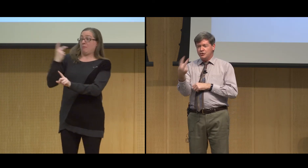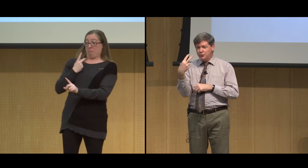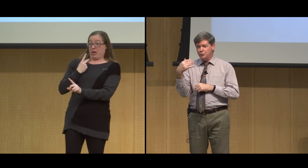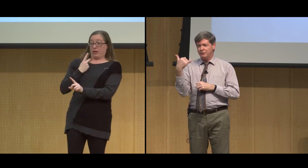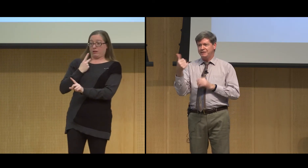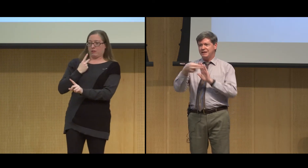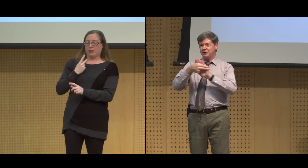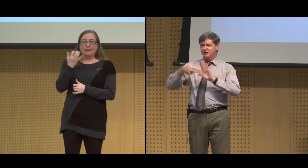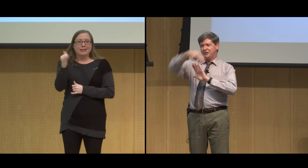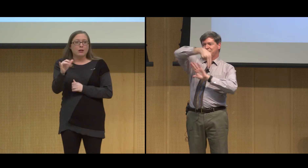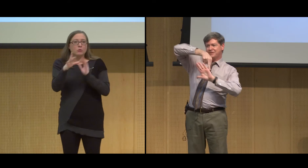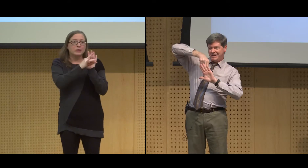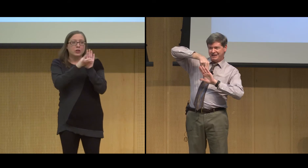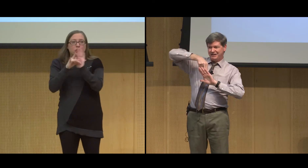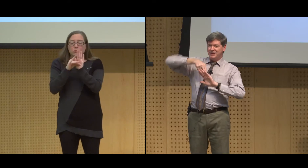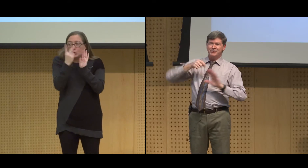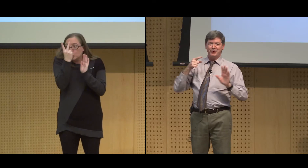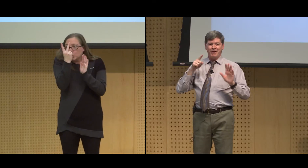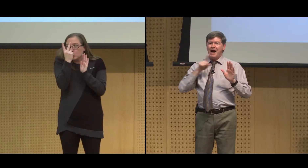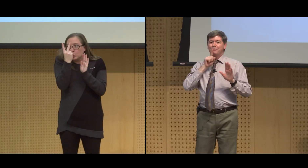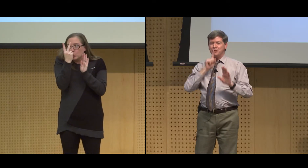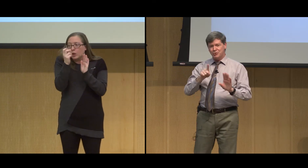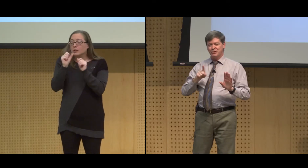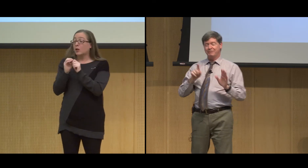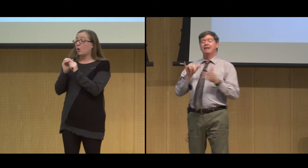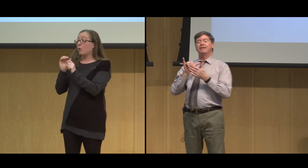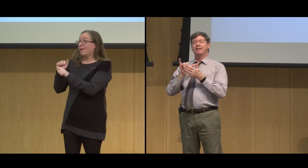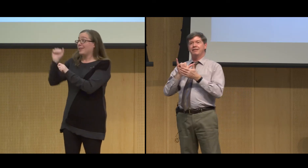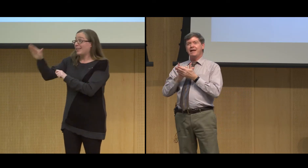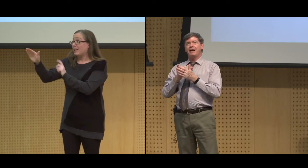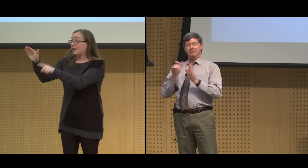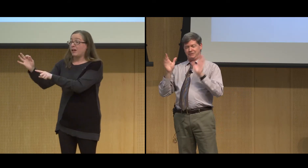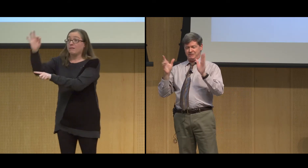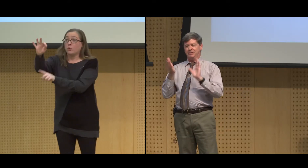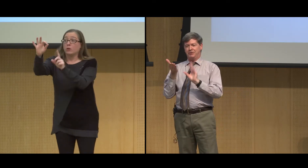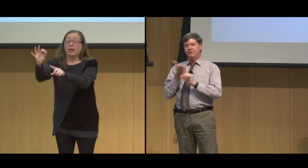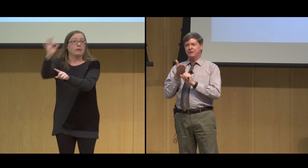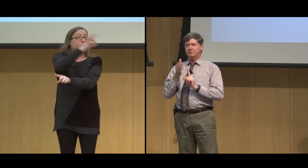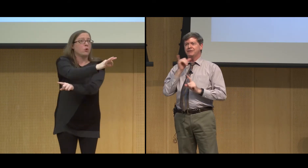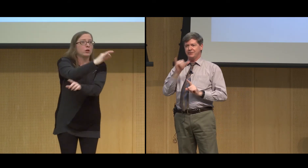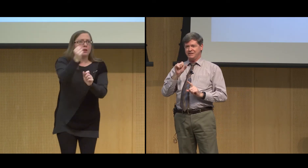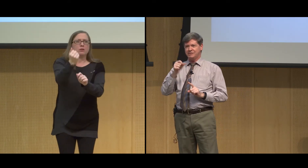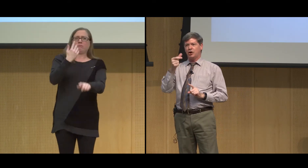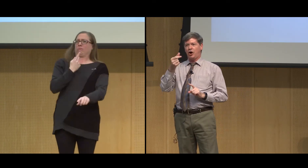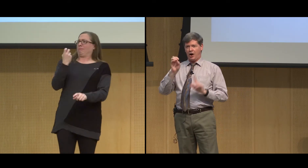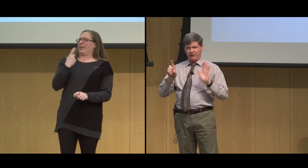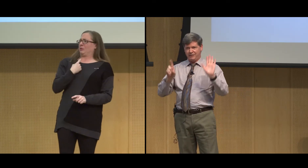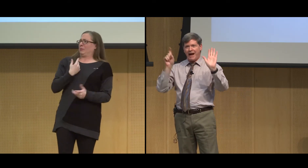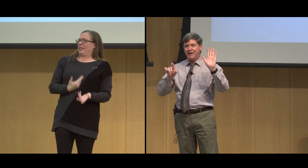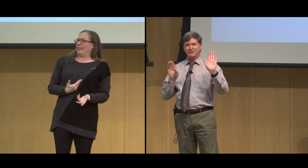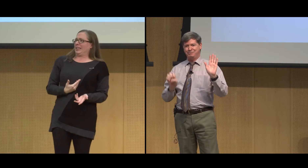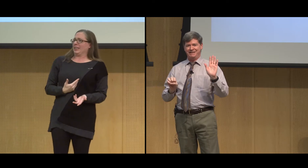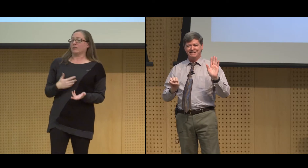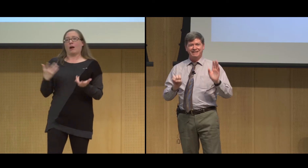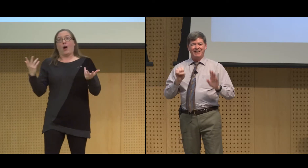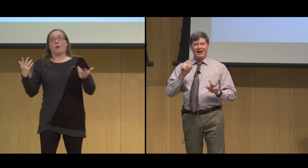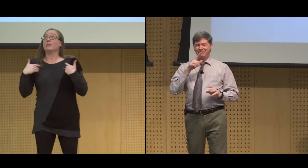had 2 of the yellow stickers on it. So I am sure-- that, you know, convinced me there is a God. There has to be.